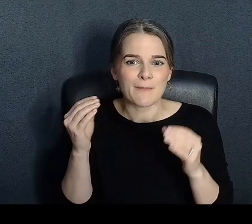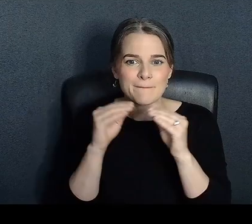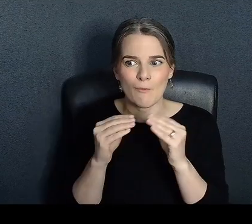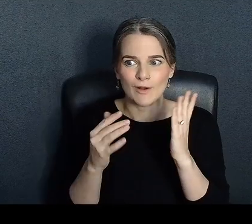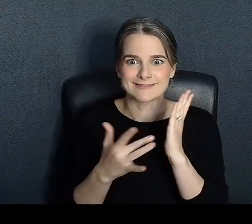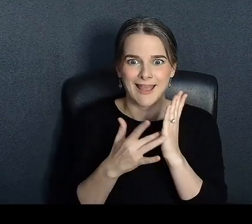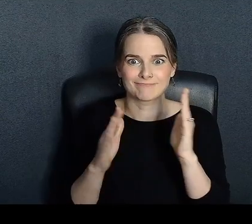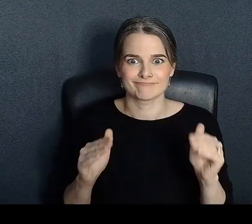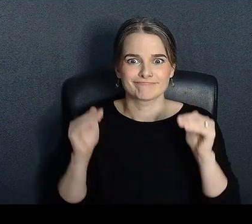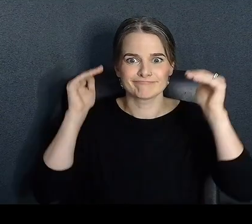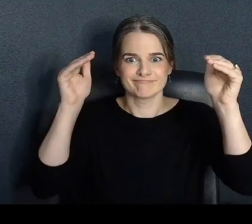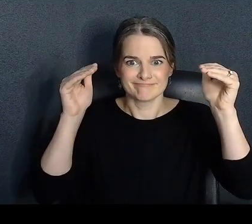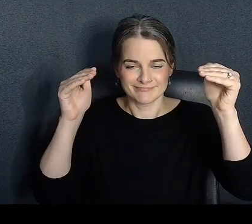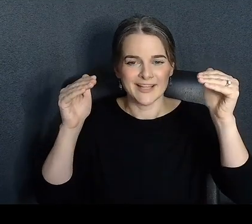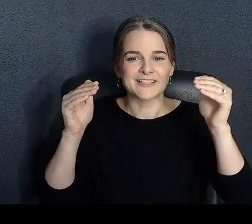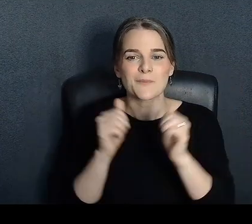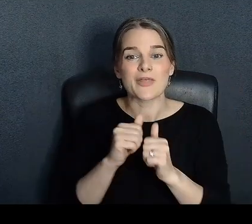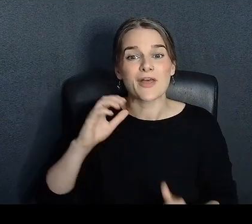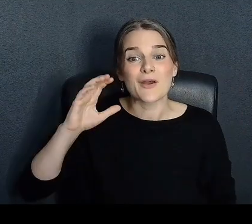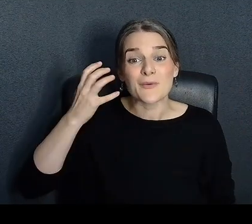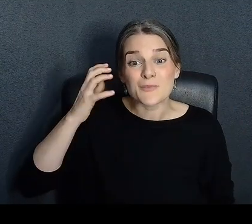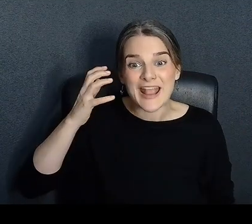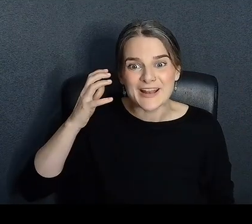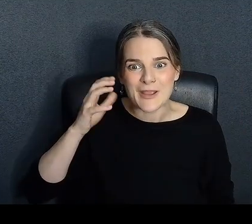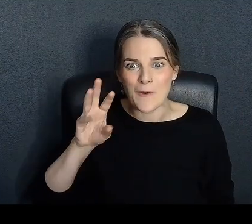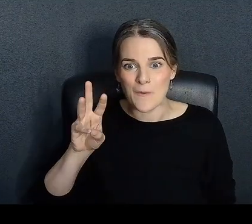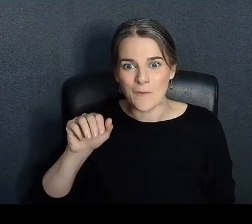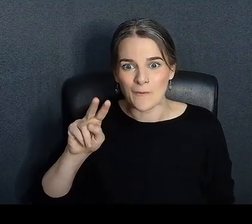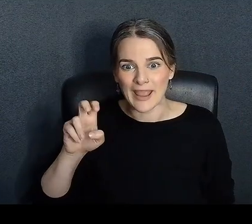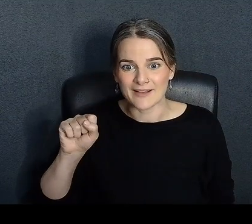So not through a digital app or something.